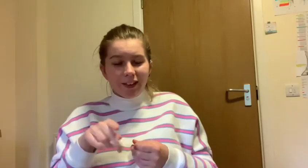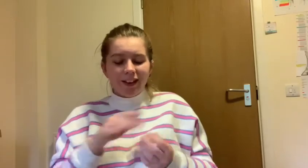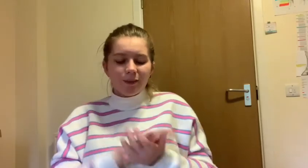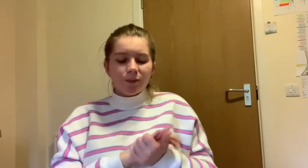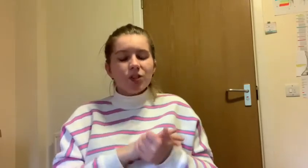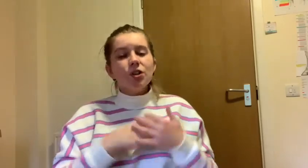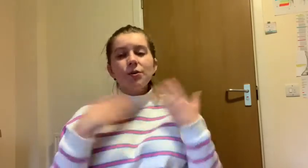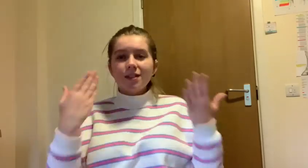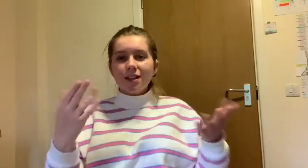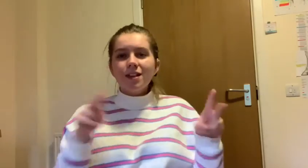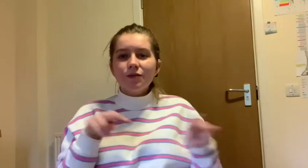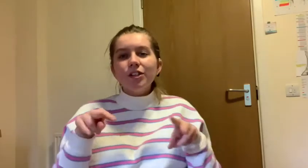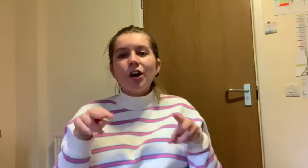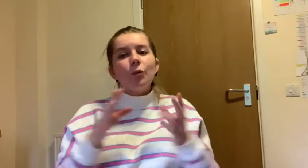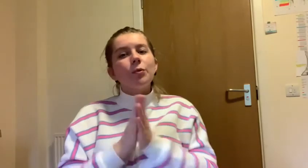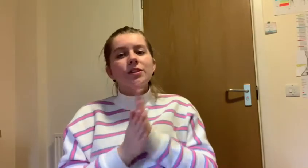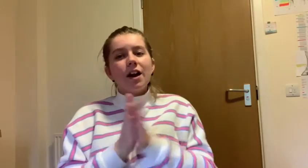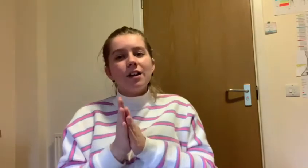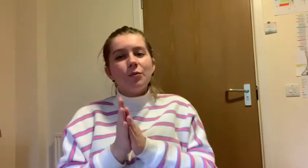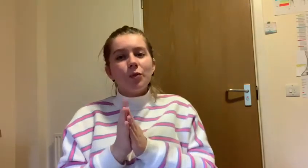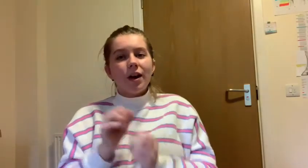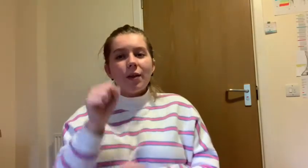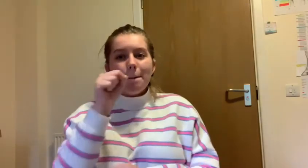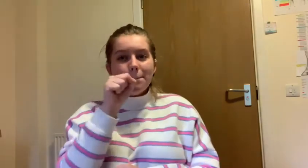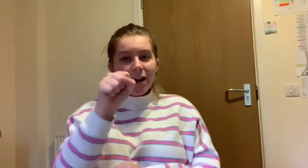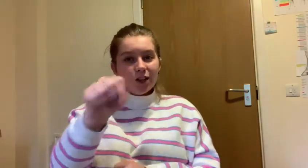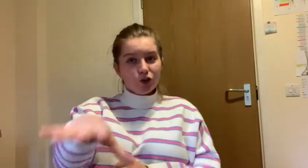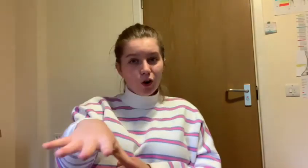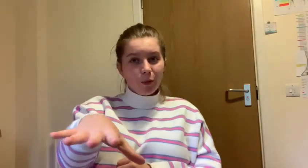So in today's video we will be signing with Mic drop